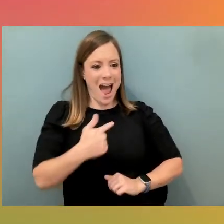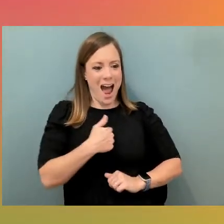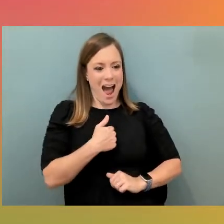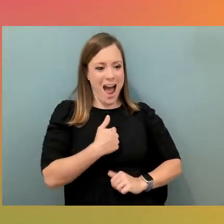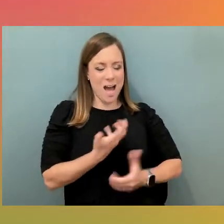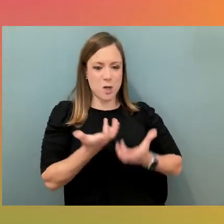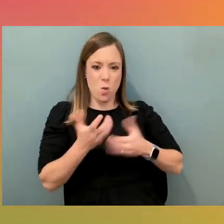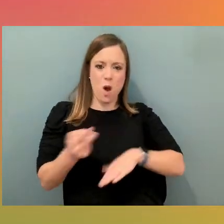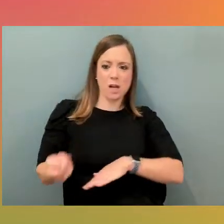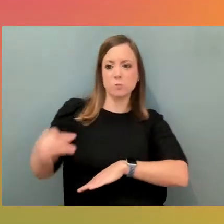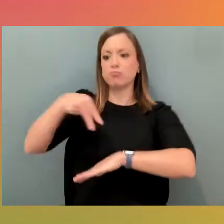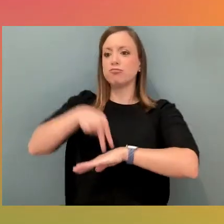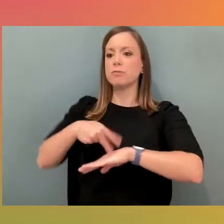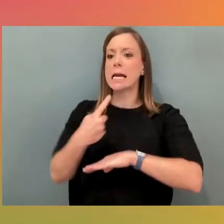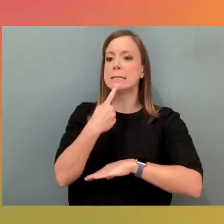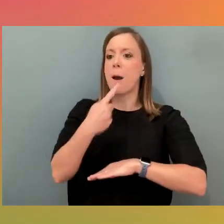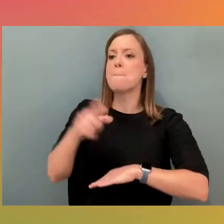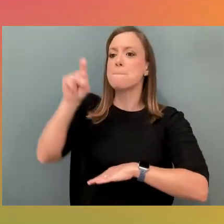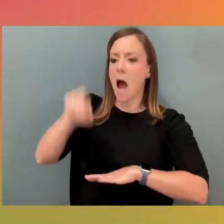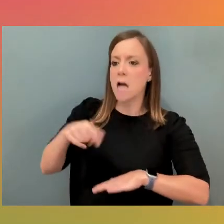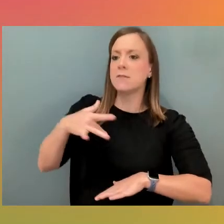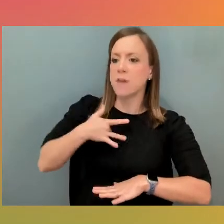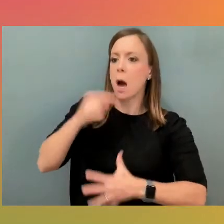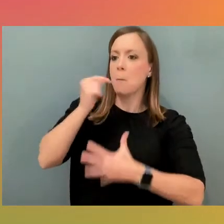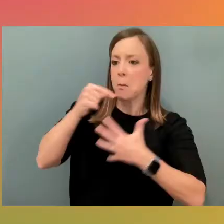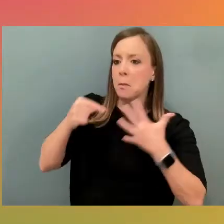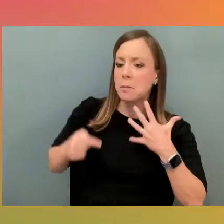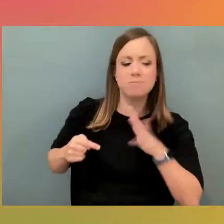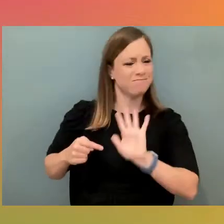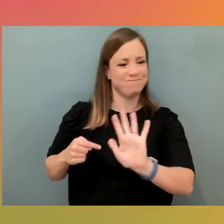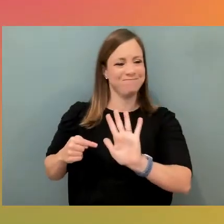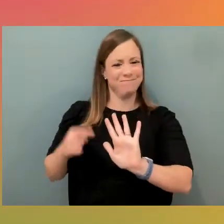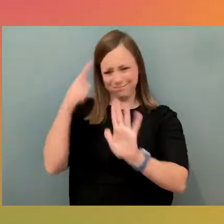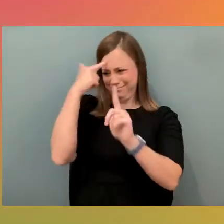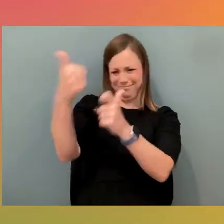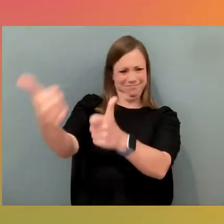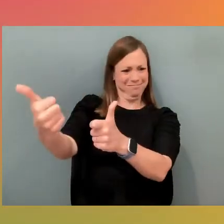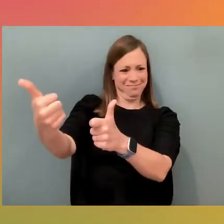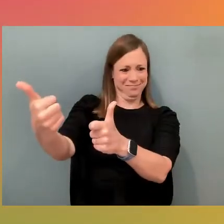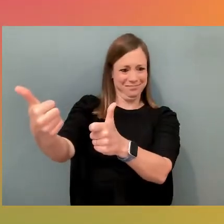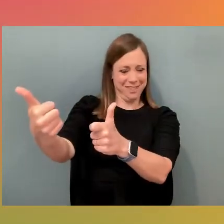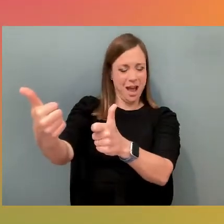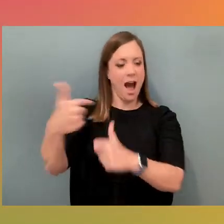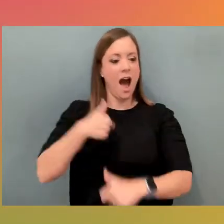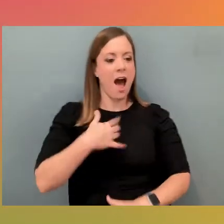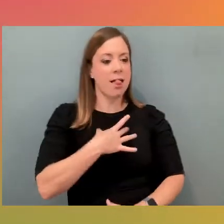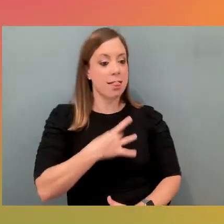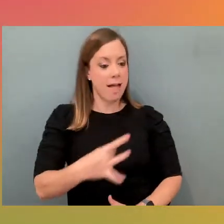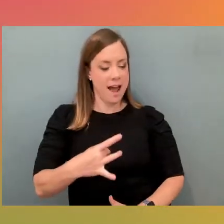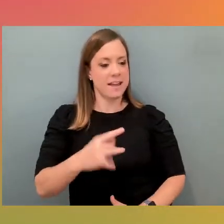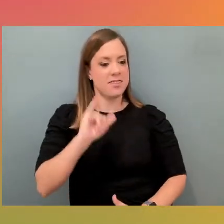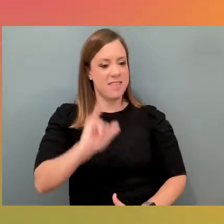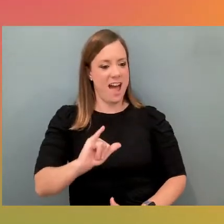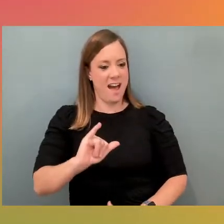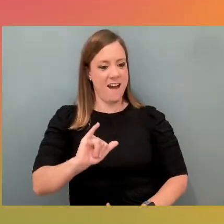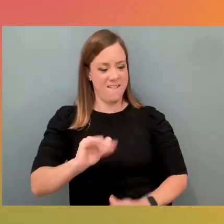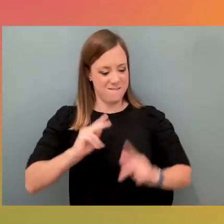I DON'T WANT TO HAVE TO -- I DON'T FEEL LIKE I SHOULD BE ON A PLATFORM TELLING PEOPLE WHAT TO FEEL. I WANT THEM TO FEEL IT FOR